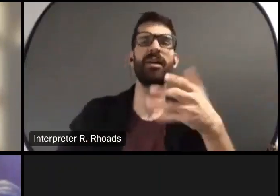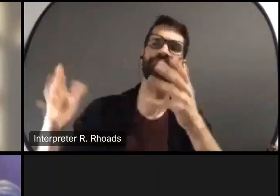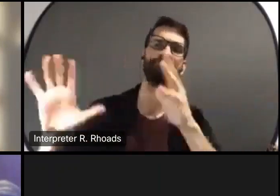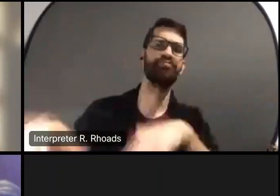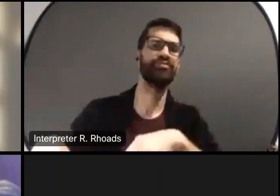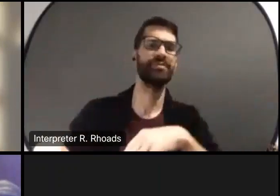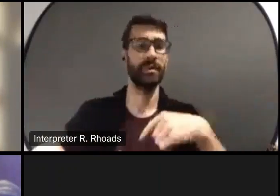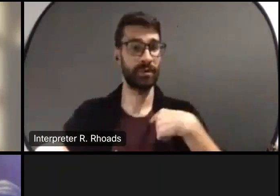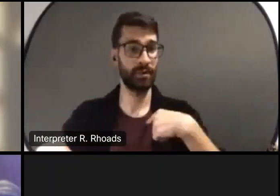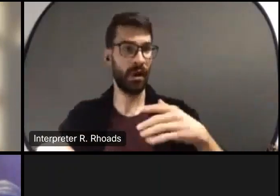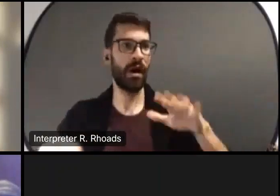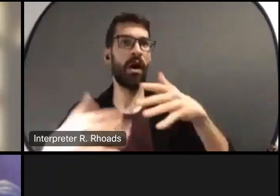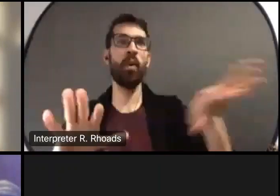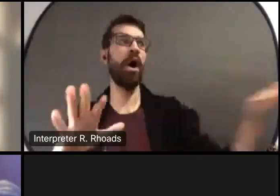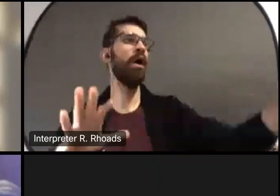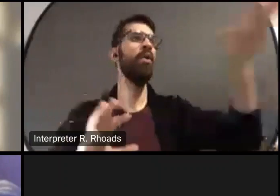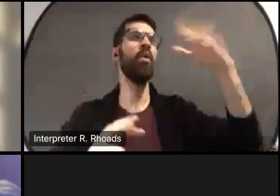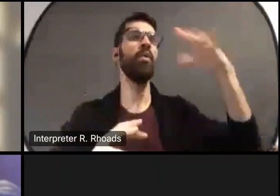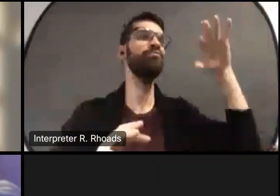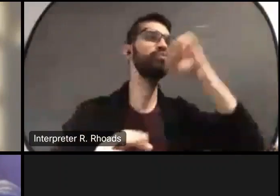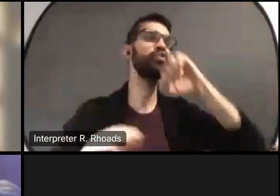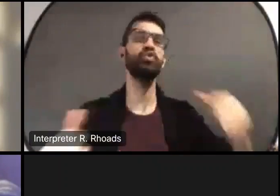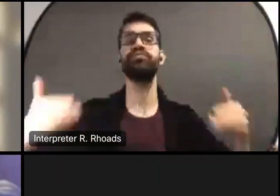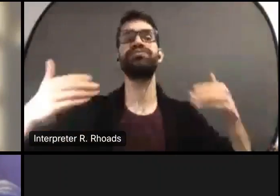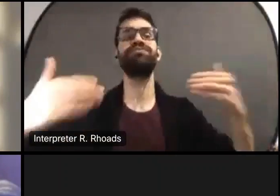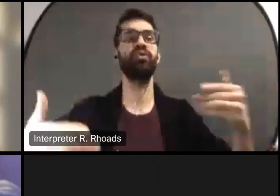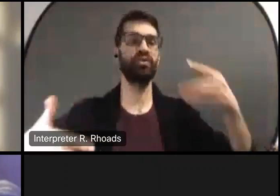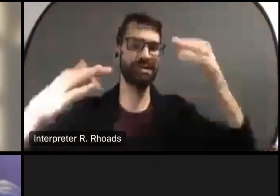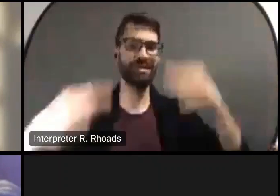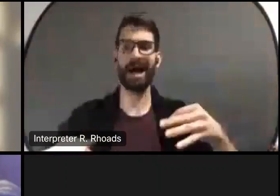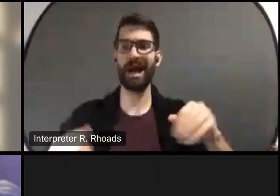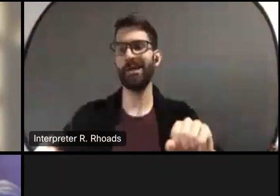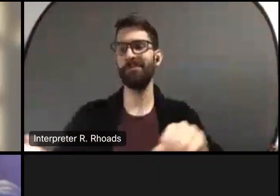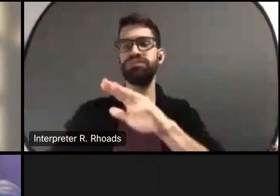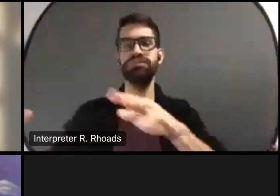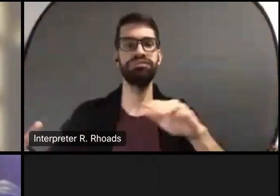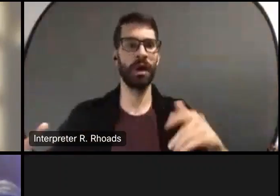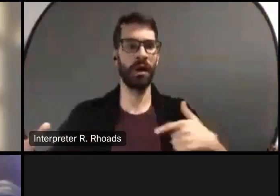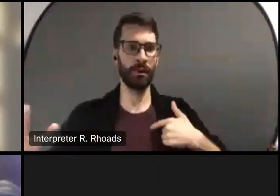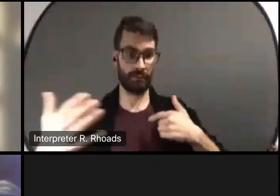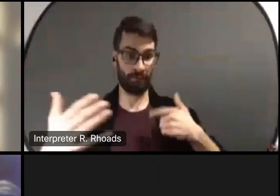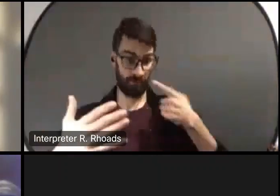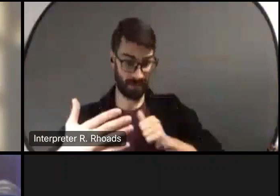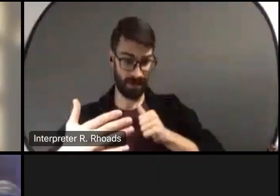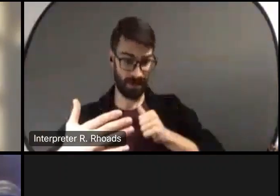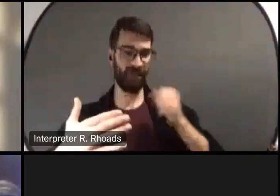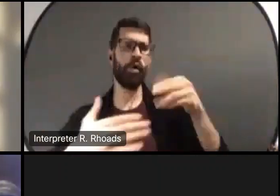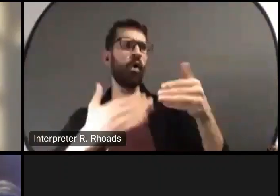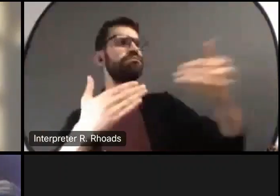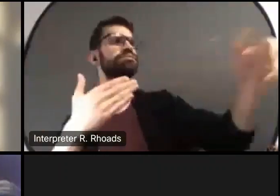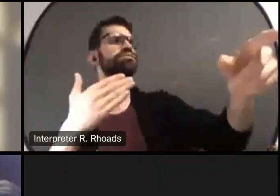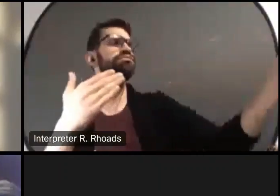make that decision for any future Commissioners that may come after me. But I'm curious as to what